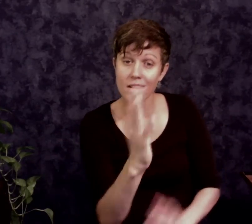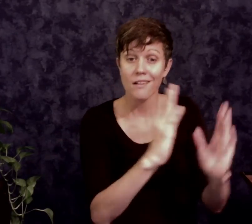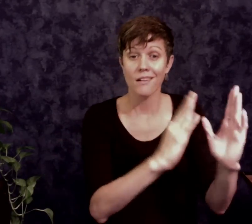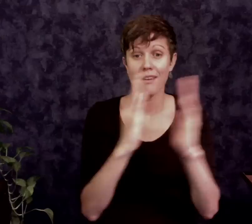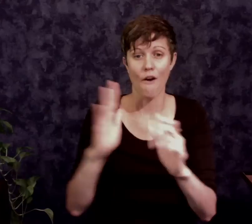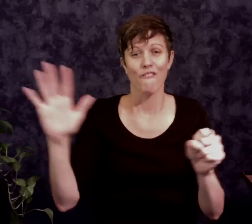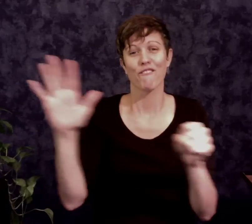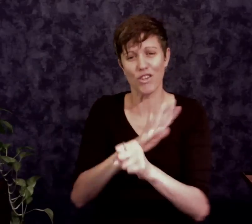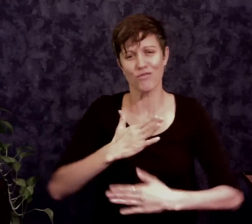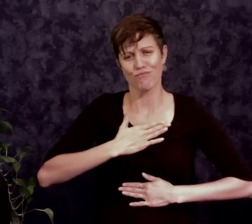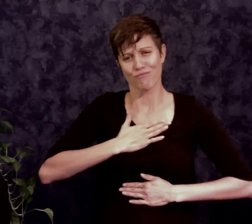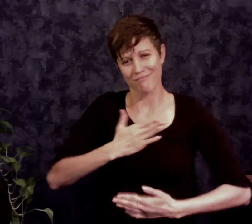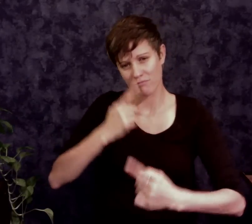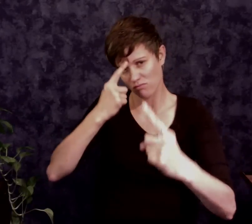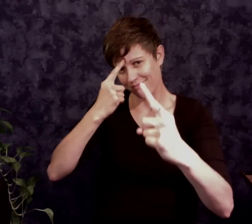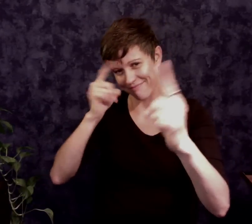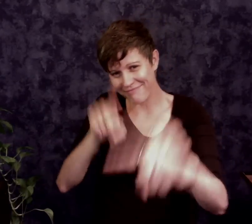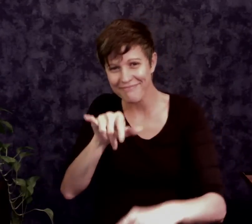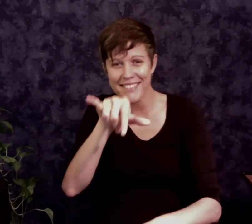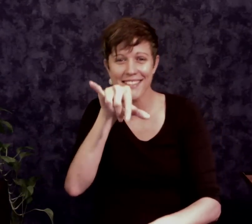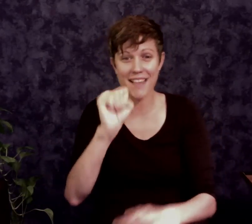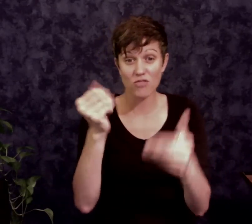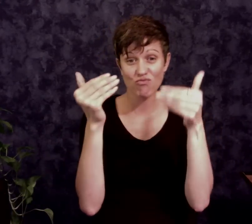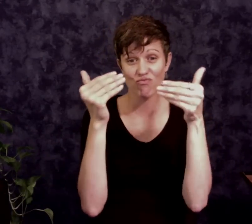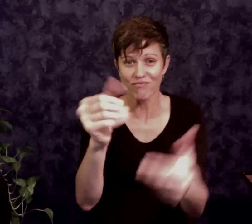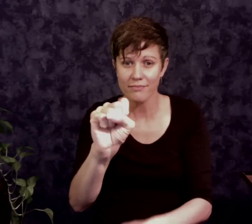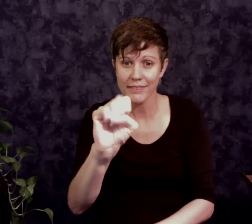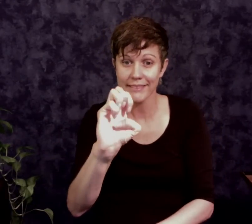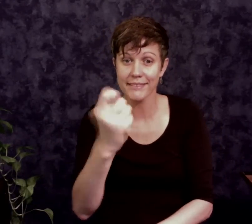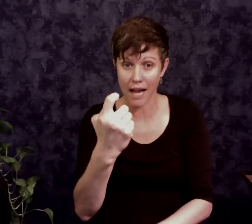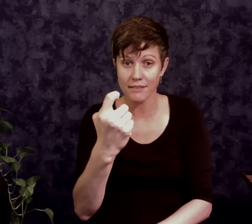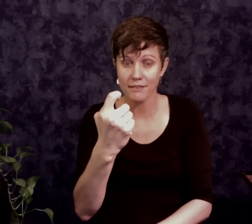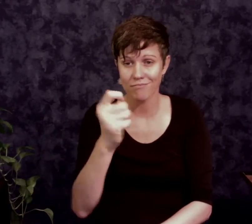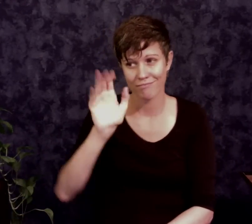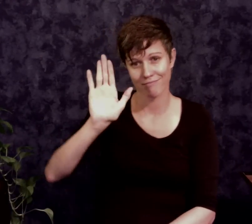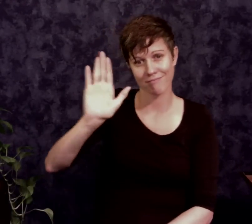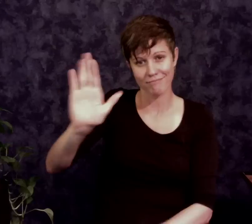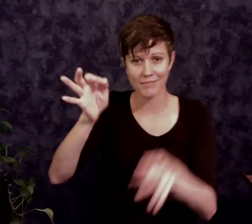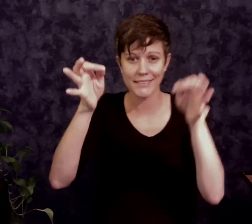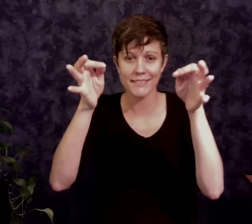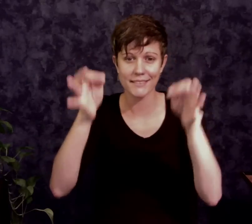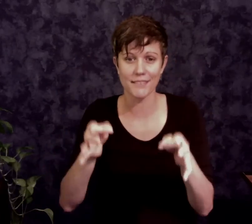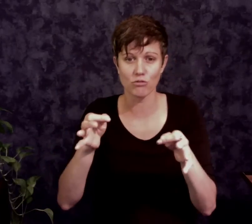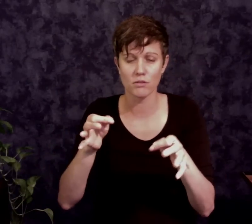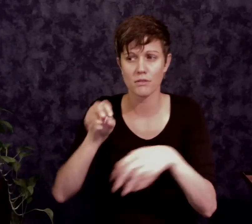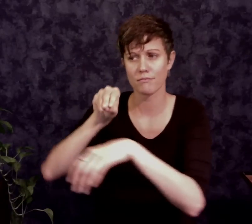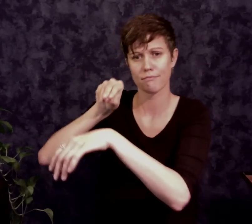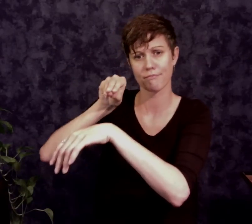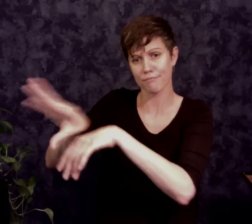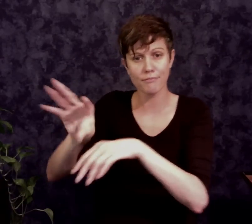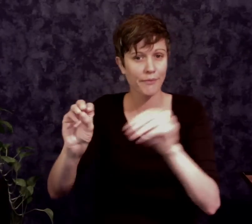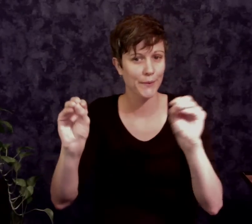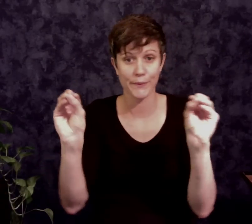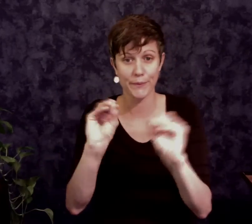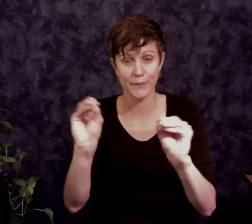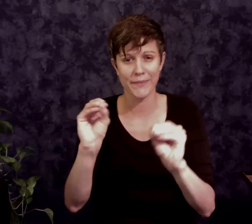Full consent means that the decision to have sex is their decision and not influenced by others.